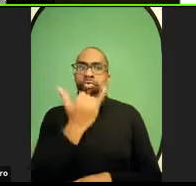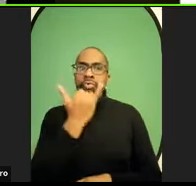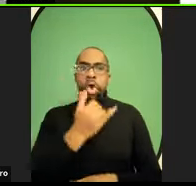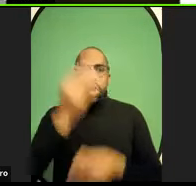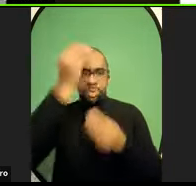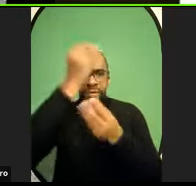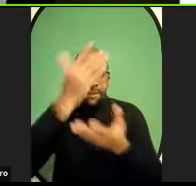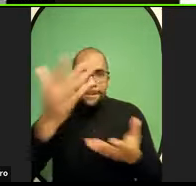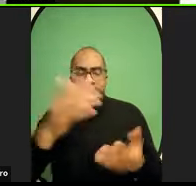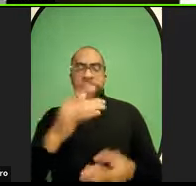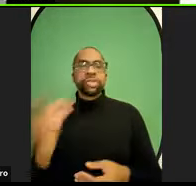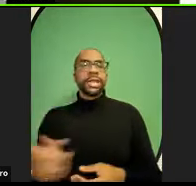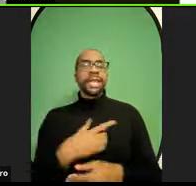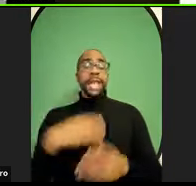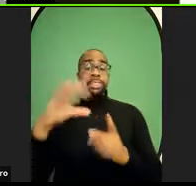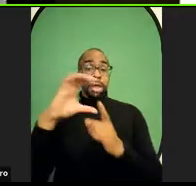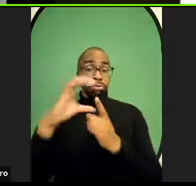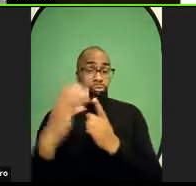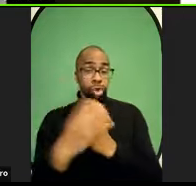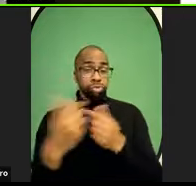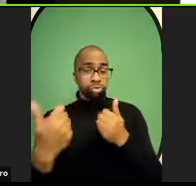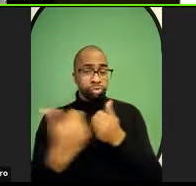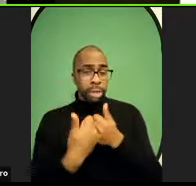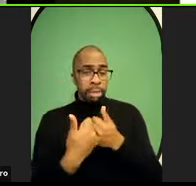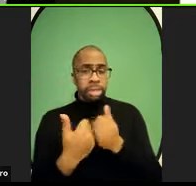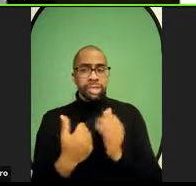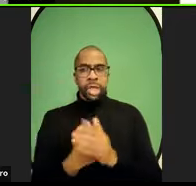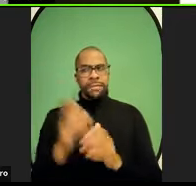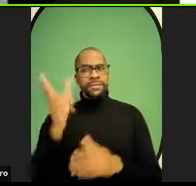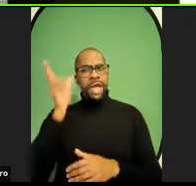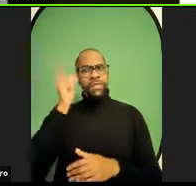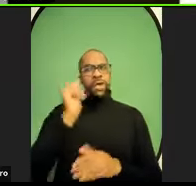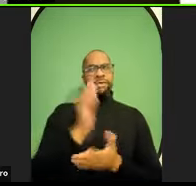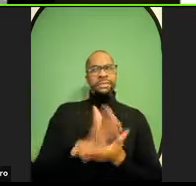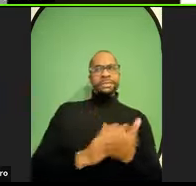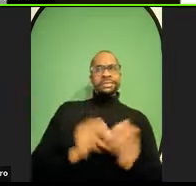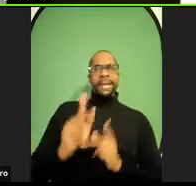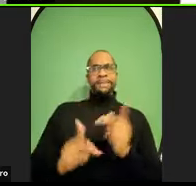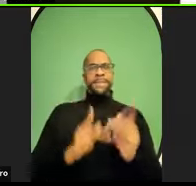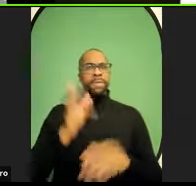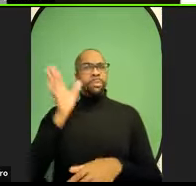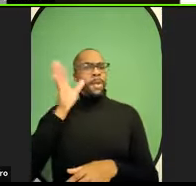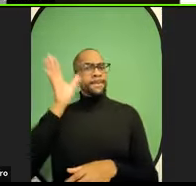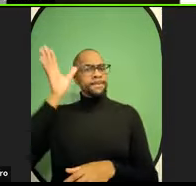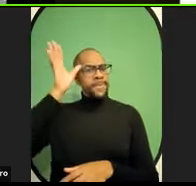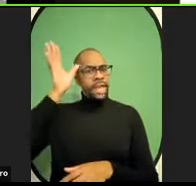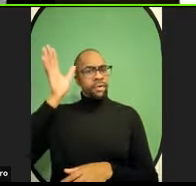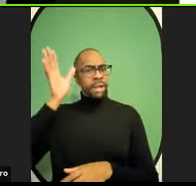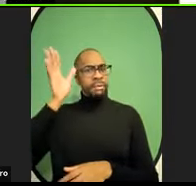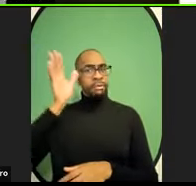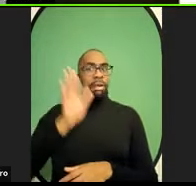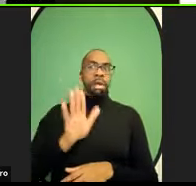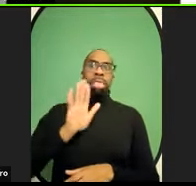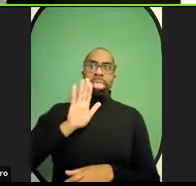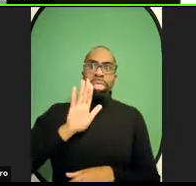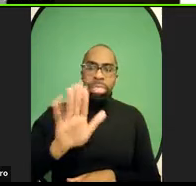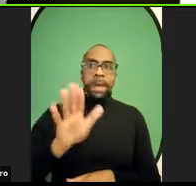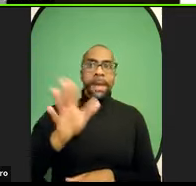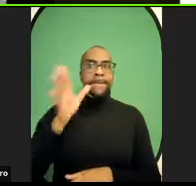this the misinformation. and then then the cultural challenges. I've heard of cases where I've heard of cases where, you know, Parents have.